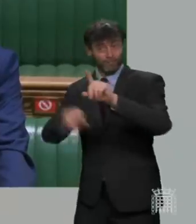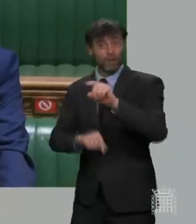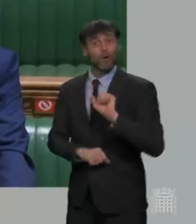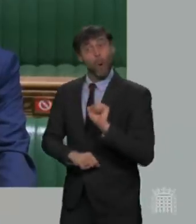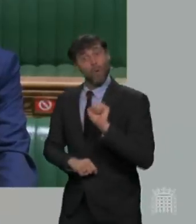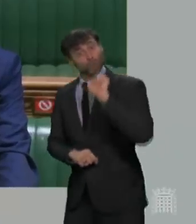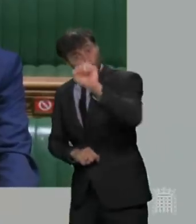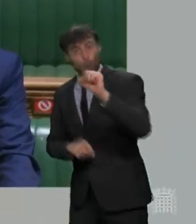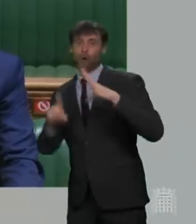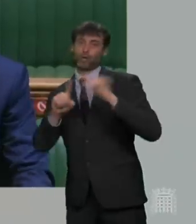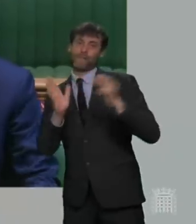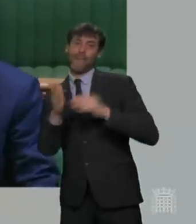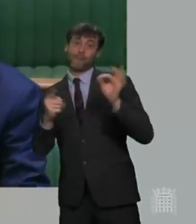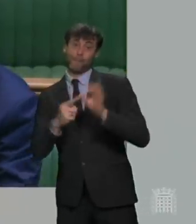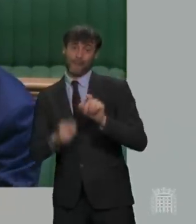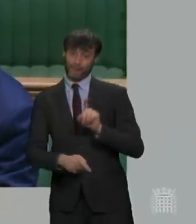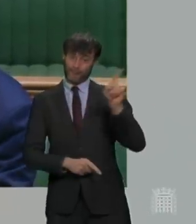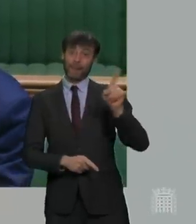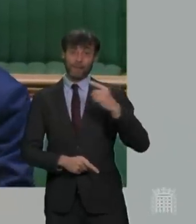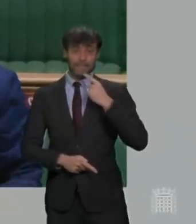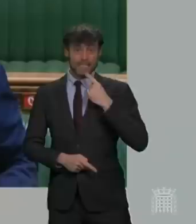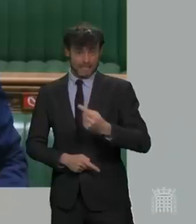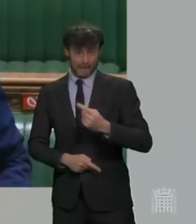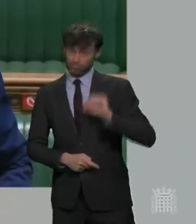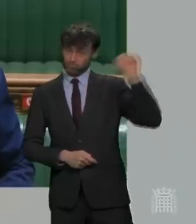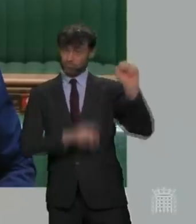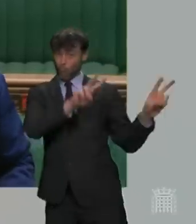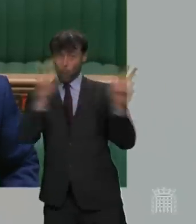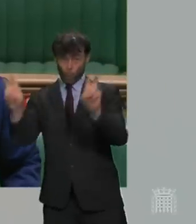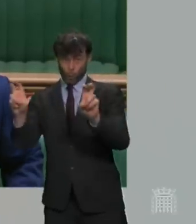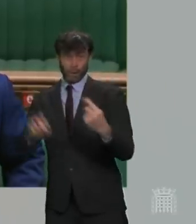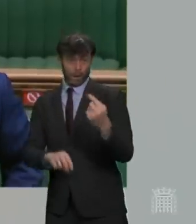about this. This is from his own side. This is what they say—behind you, Prime Minister.